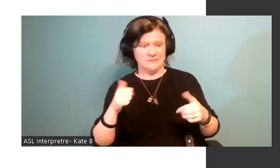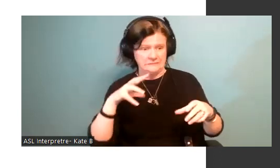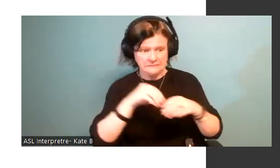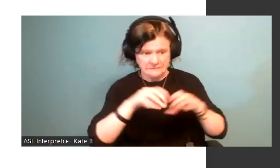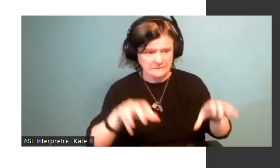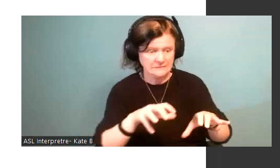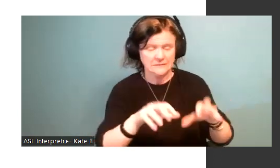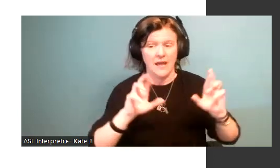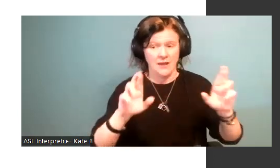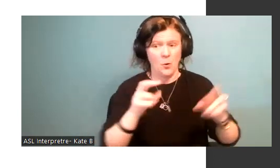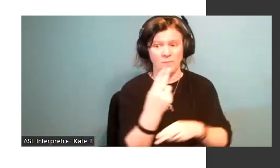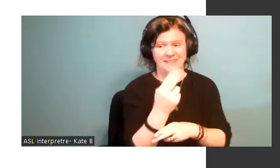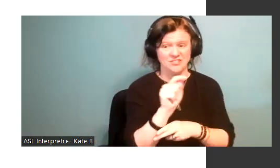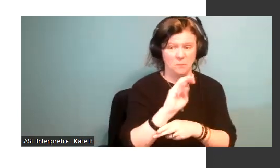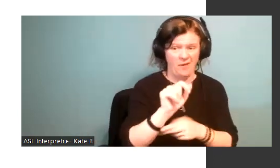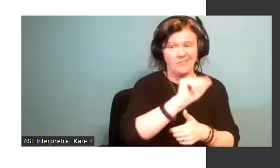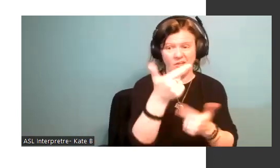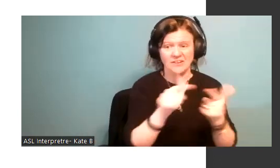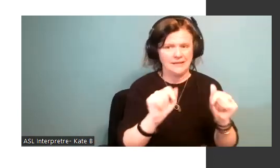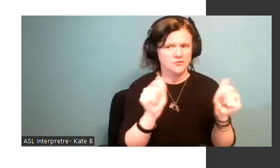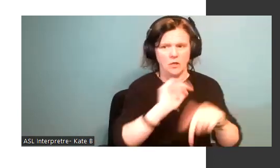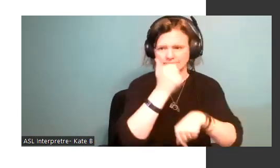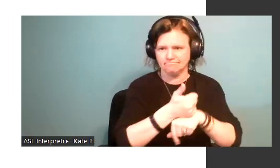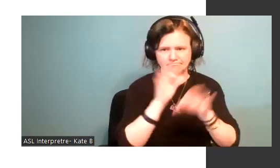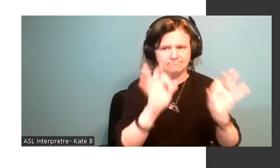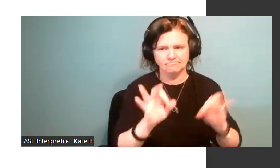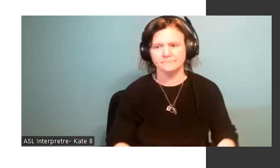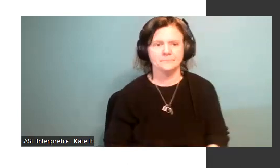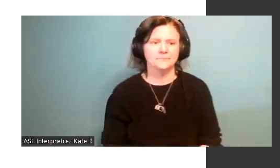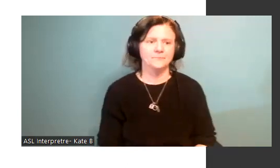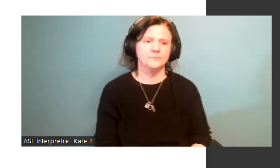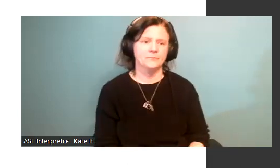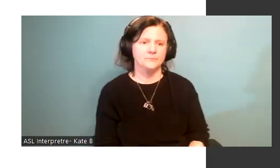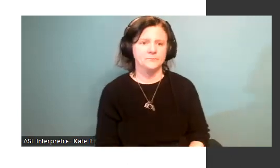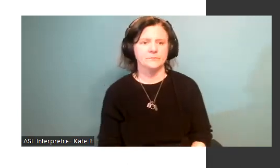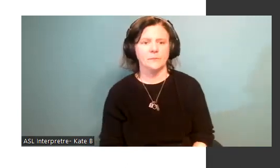screen reader is going to take a backseat, otherwise, it is going to get out of your way and